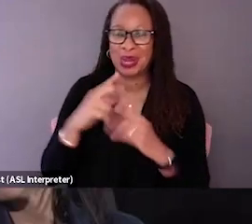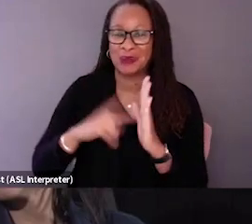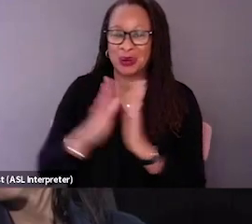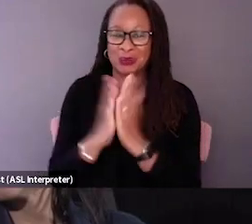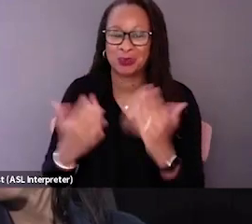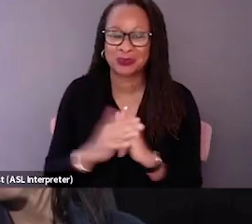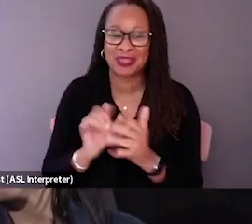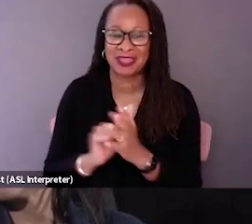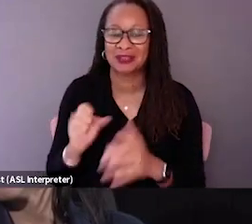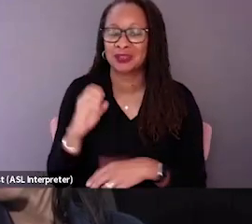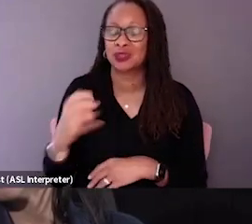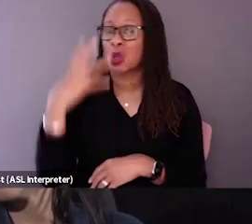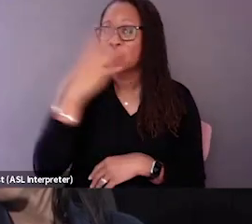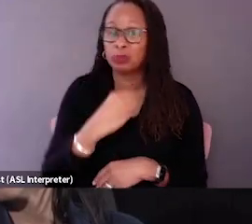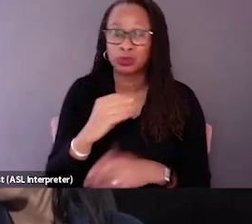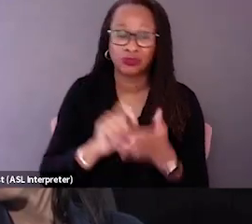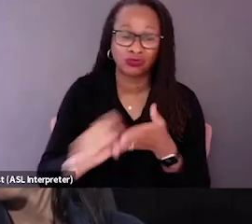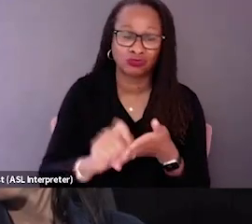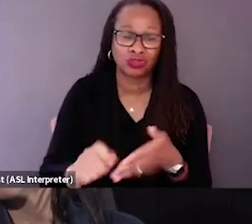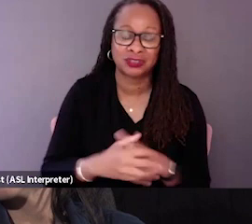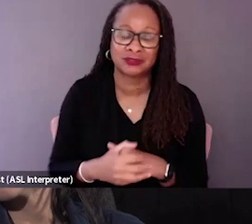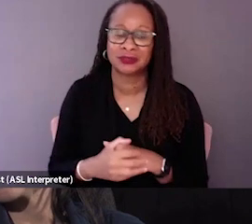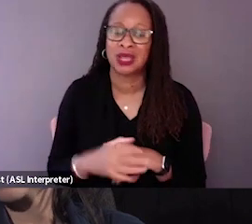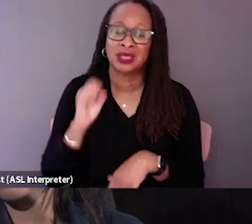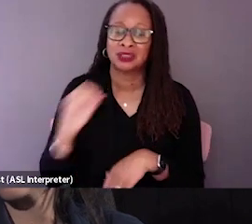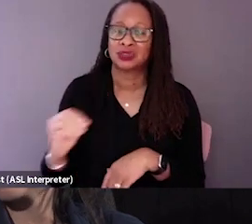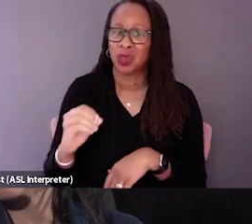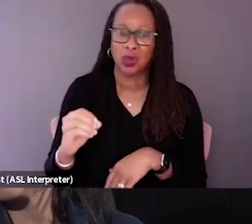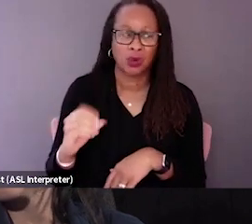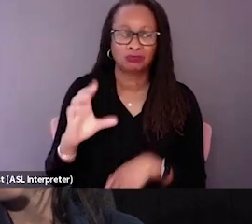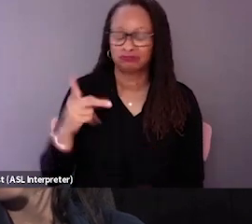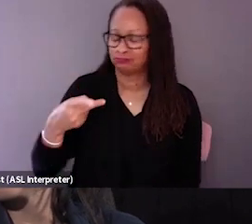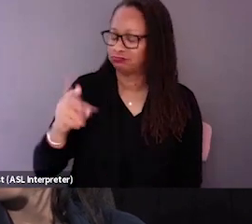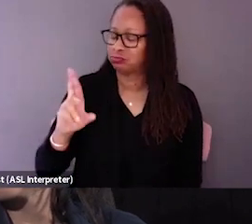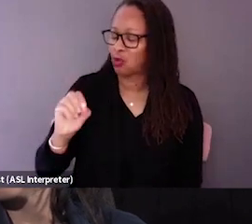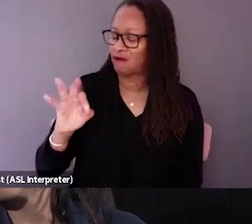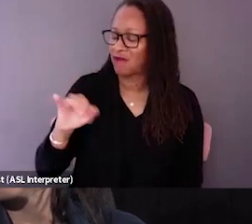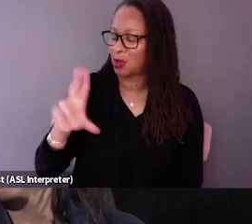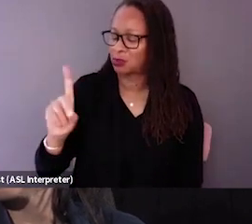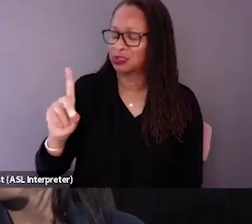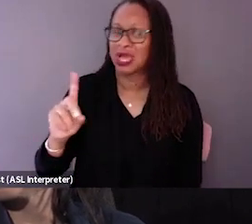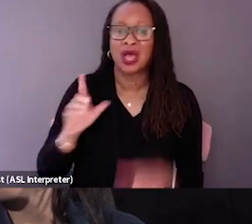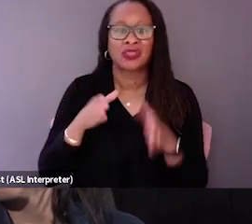Like that one is so beautifully written and it's so profound the way that Davey, the main character,